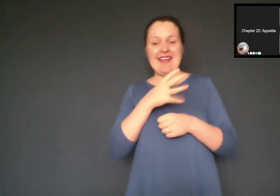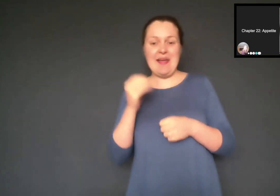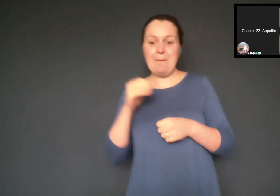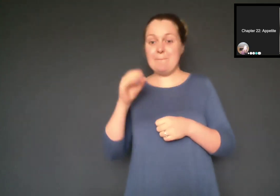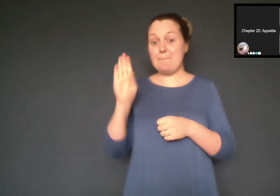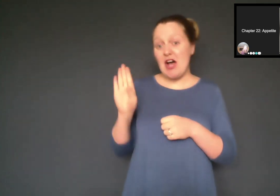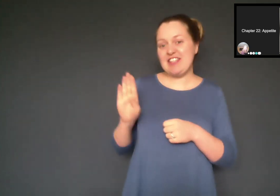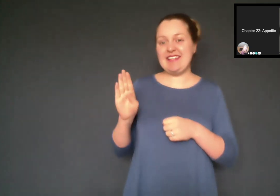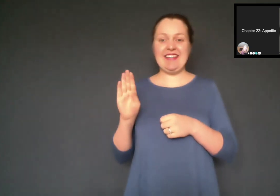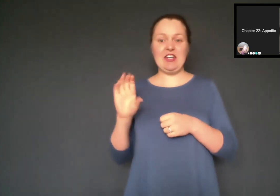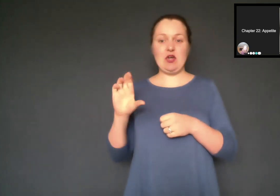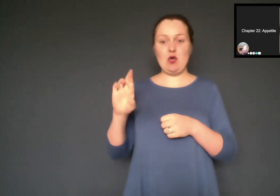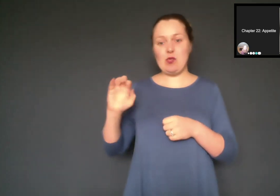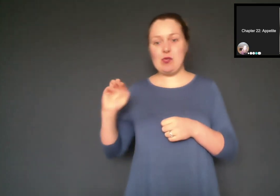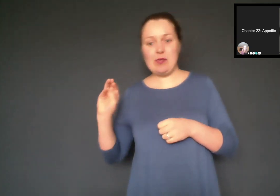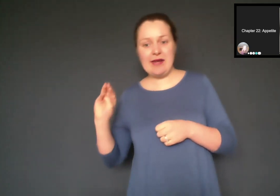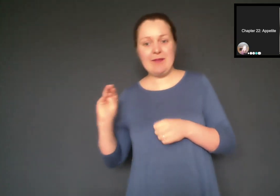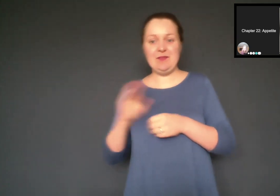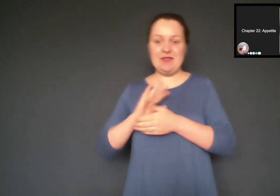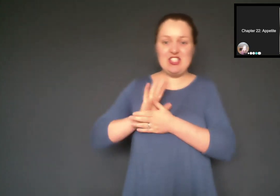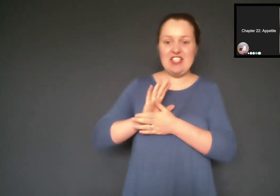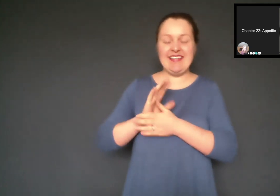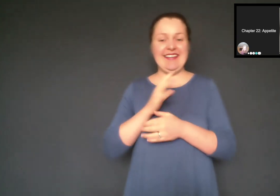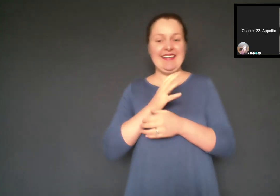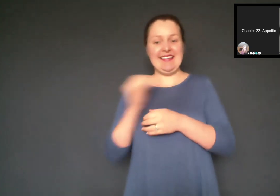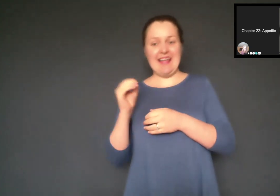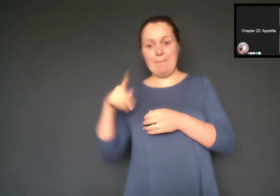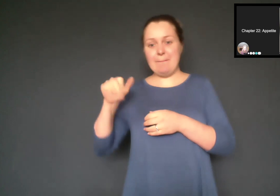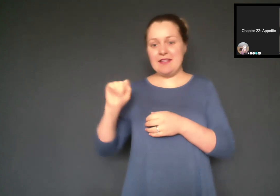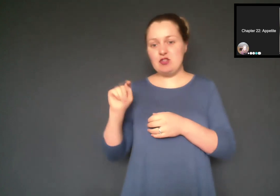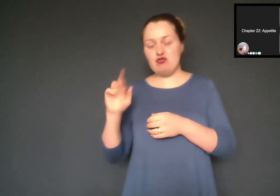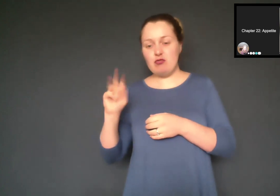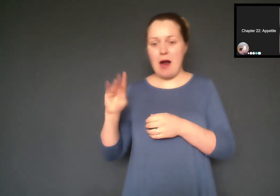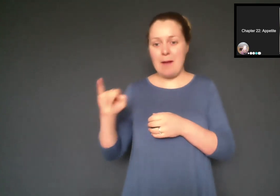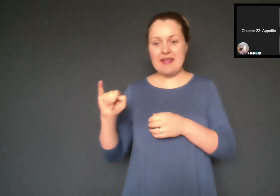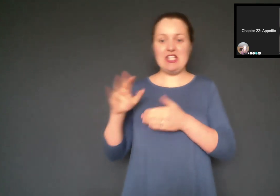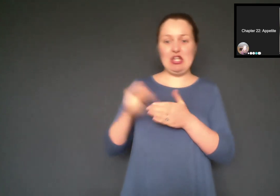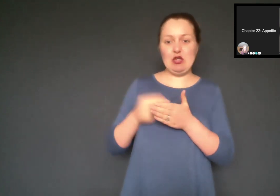cheese and pastrami soup wait wait said rictus you're going too fast but harvey didn't stop